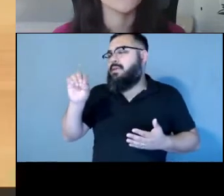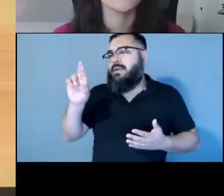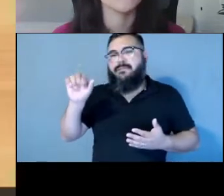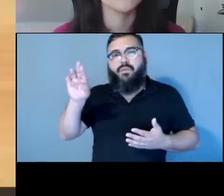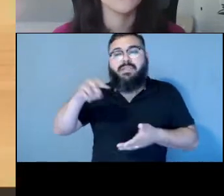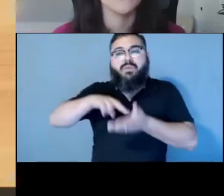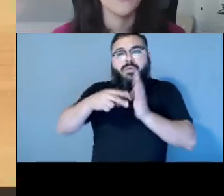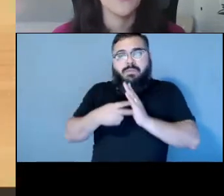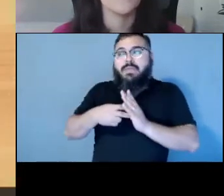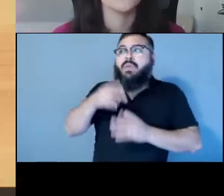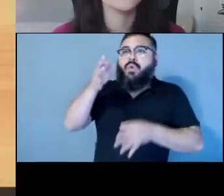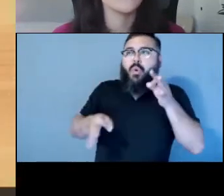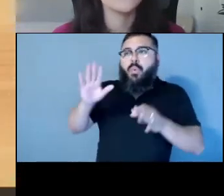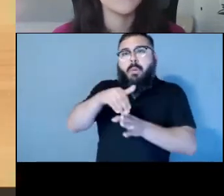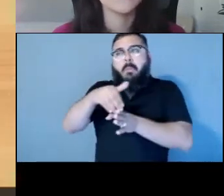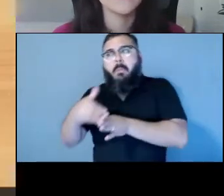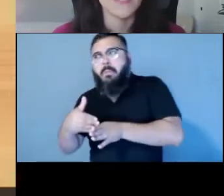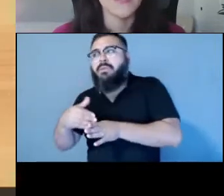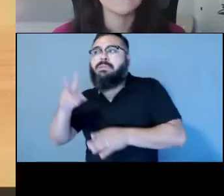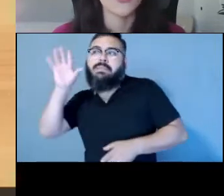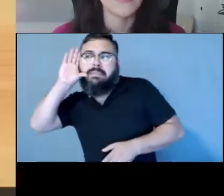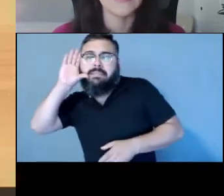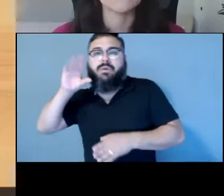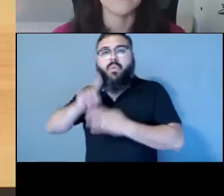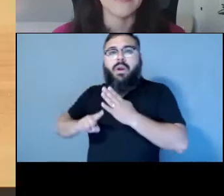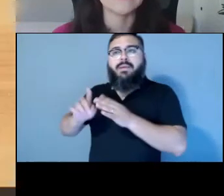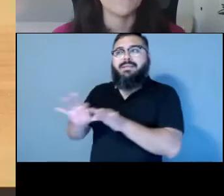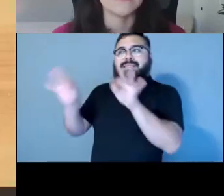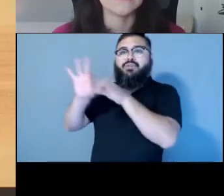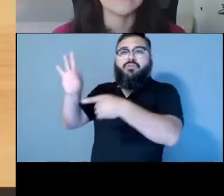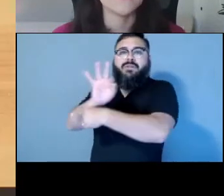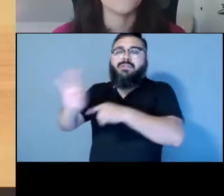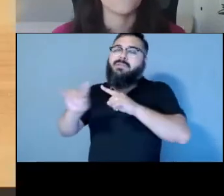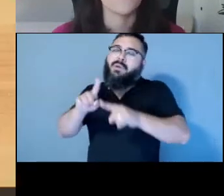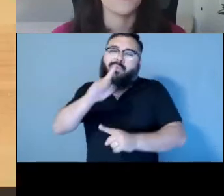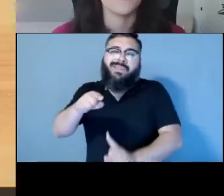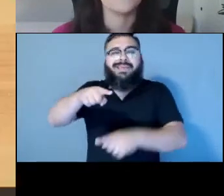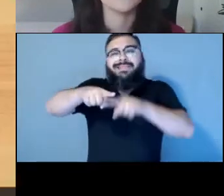essential functions are, but really at the end of the day, it's made on a case-by-case basis.